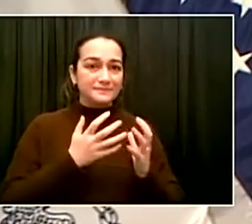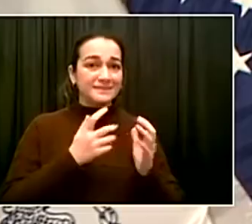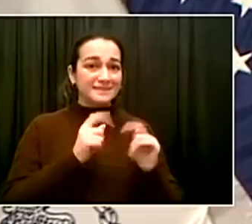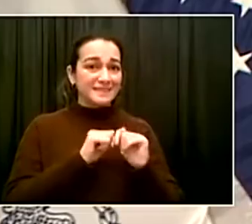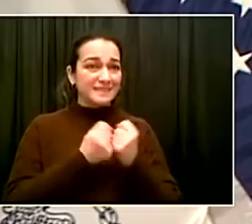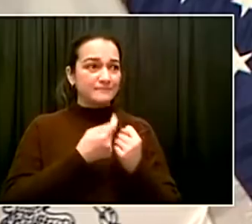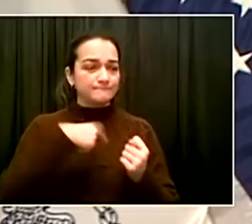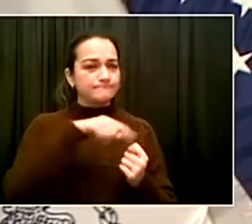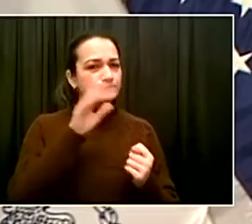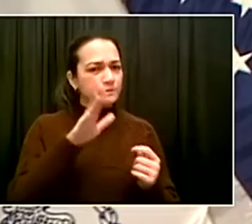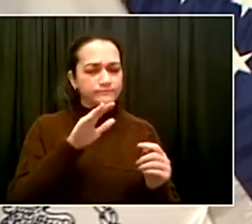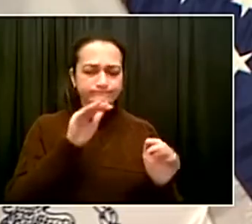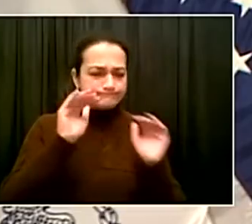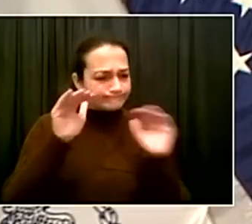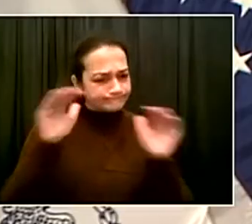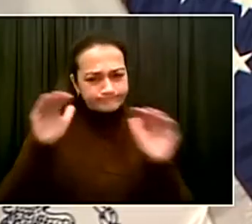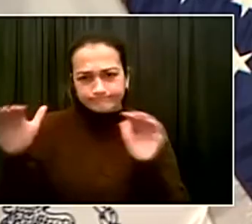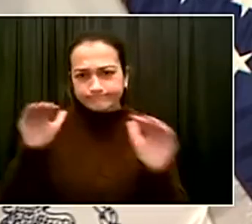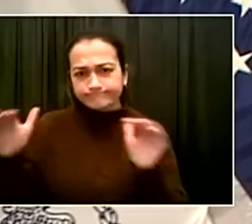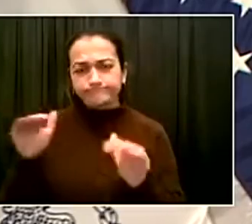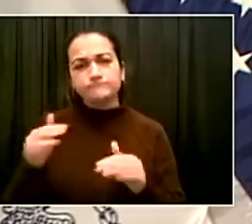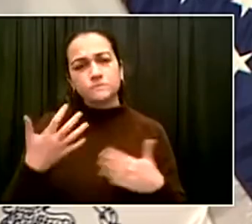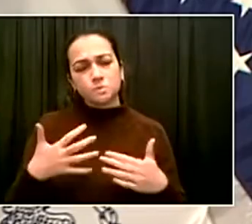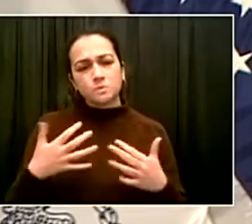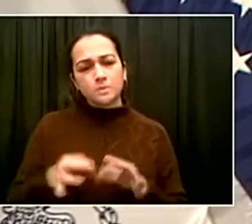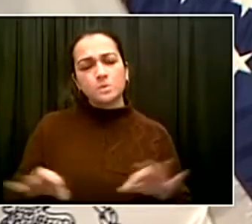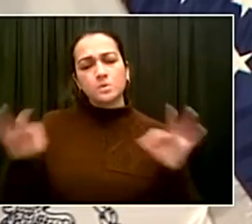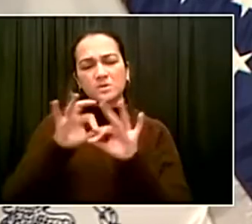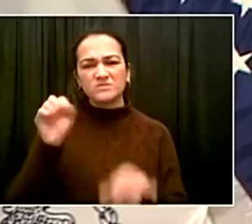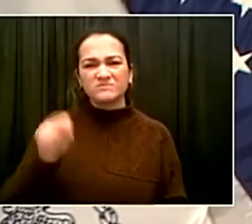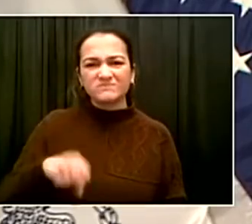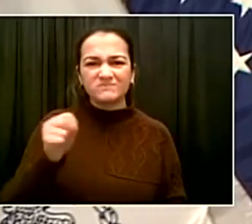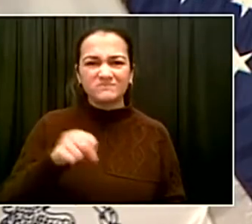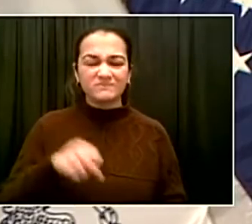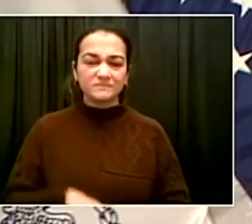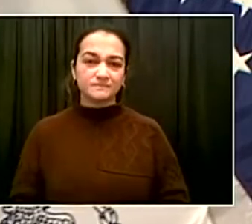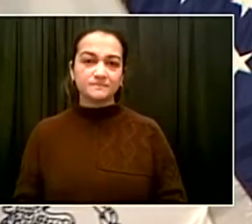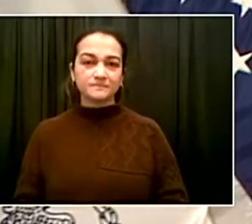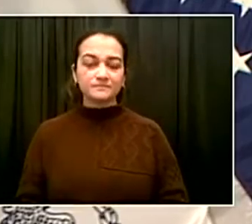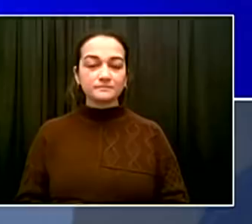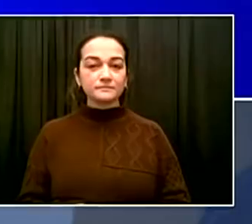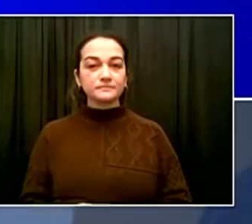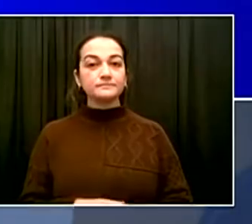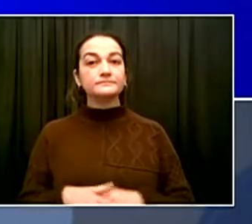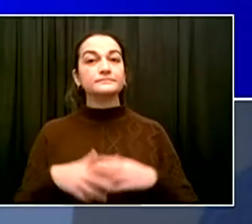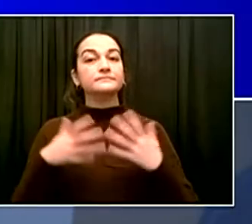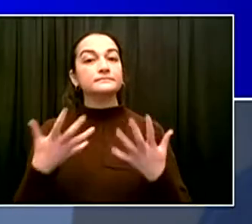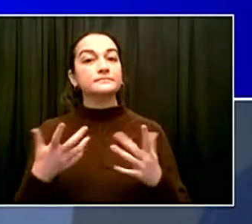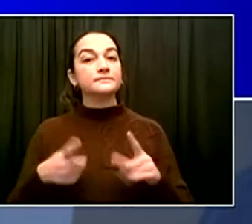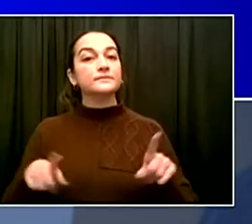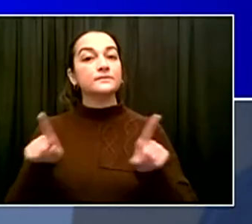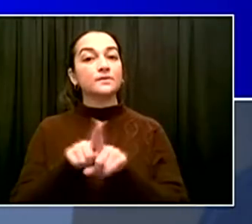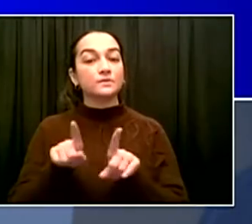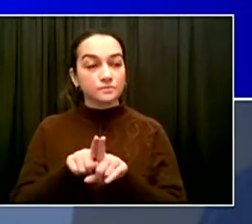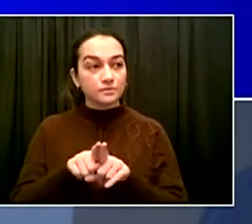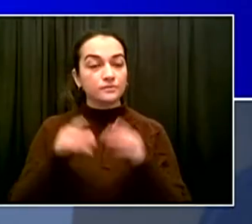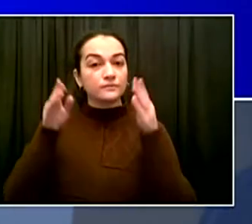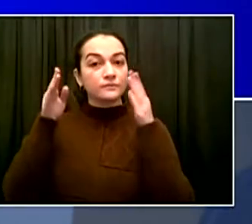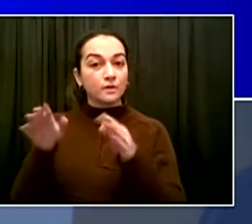THEY WILL LET PEOPLE KNOW HOW IMPORTANT THE BOOSTER IS. IT MAKES A WORLD OF DIFFERENCE IN FIGHTING OMICRON. WE WILL MAKE SURE PEOPLE GET THROUGH SAFELY. WE WILL ALSO FOCUS ON NURSING